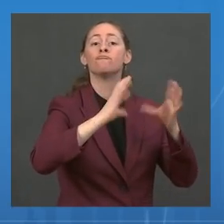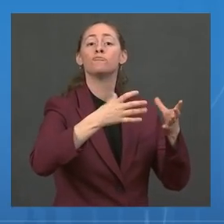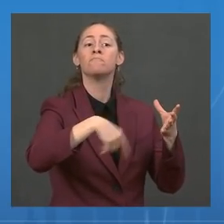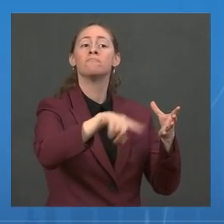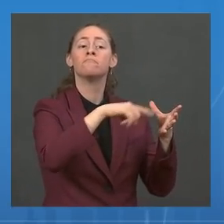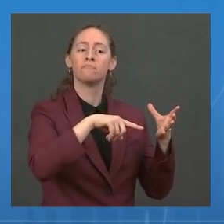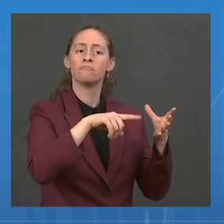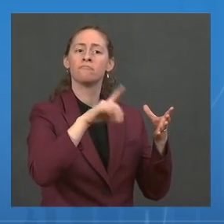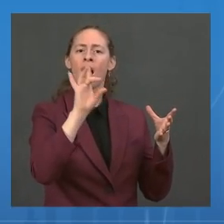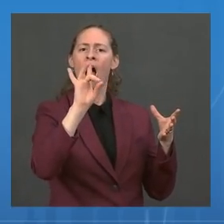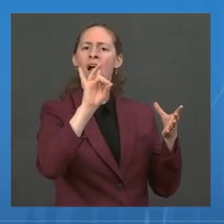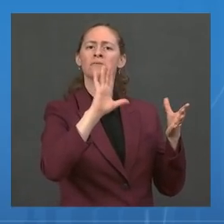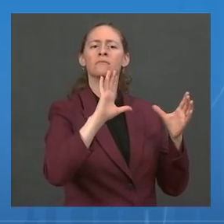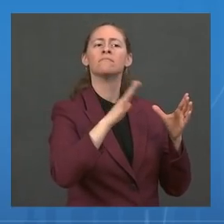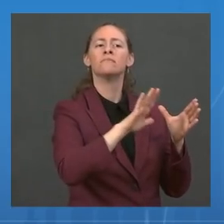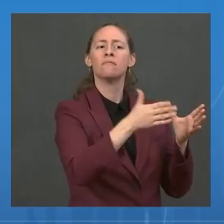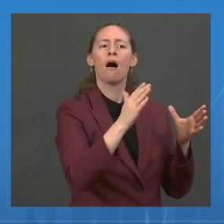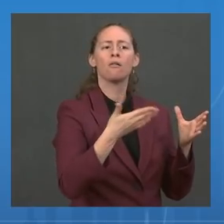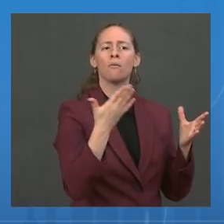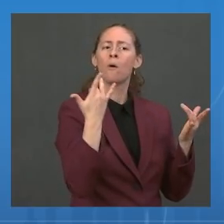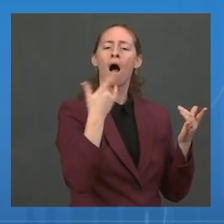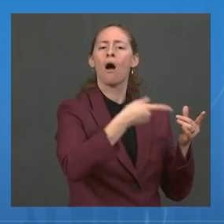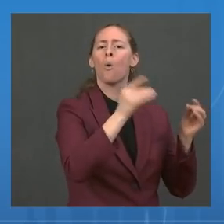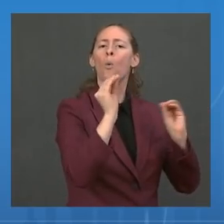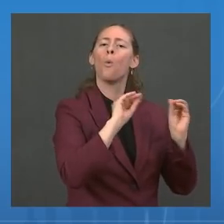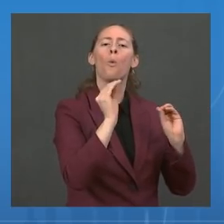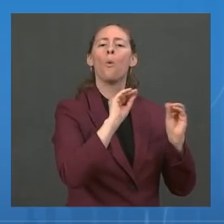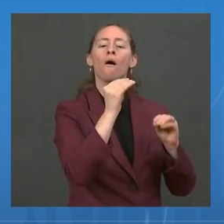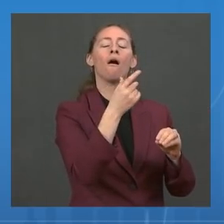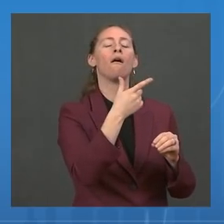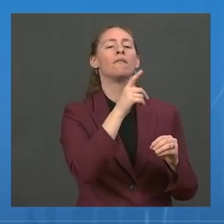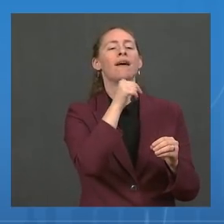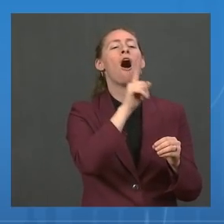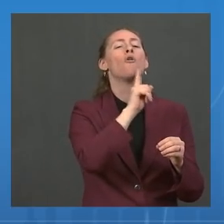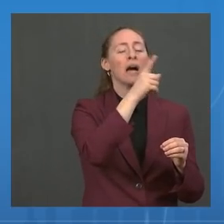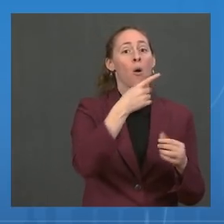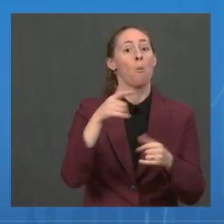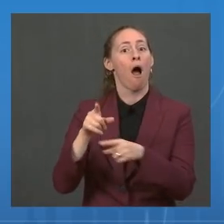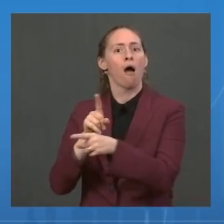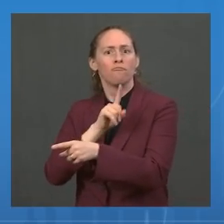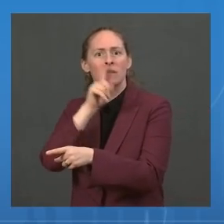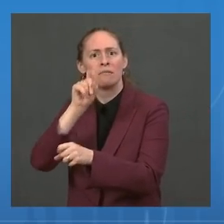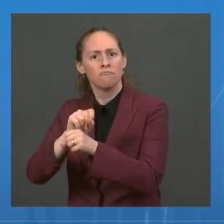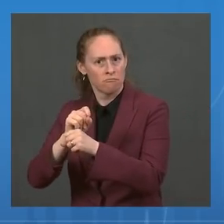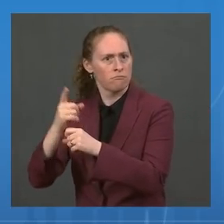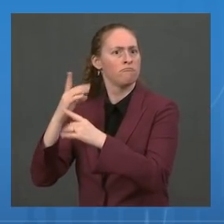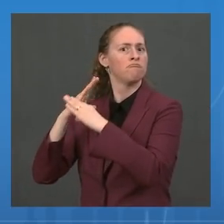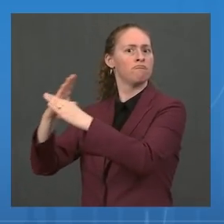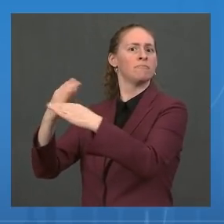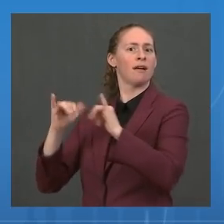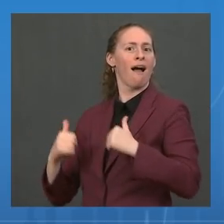That's also very important and very good news. We always hesitate to make any timelines.